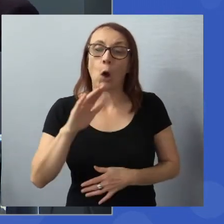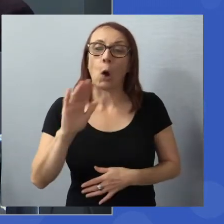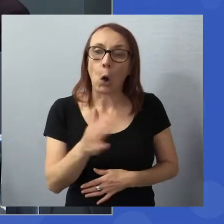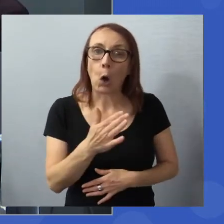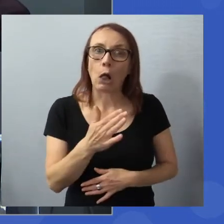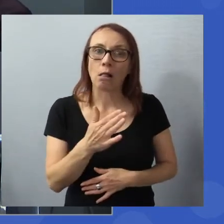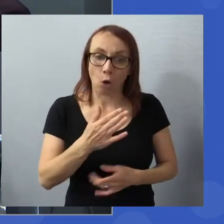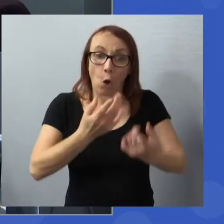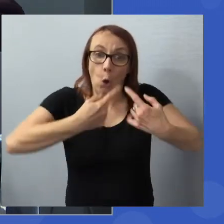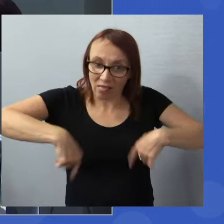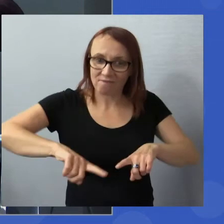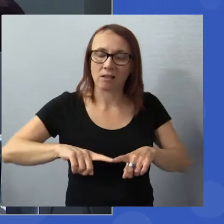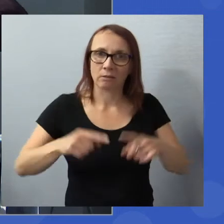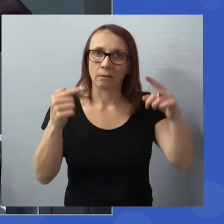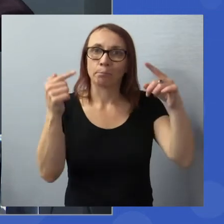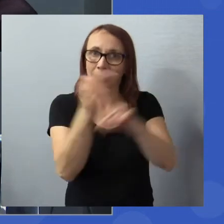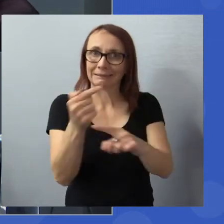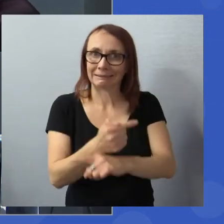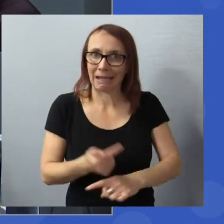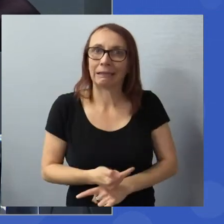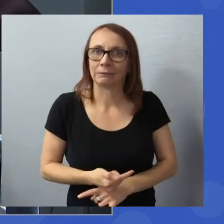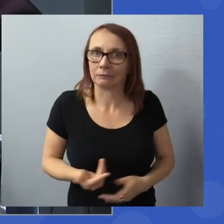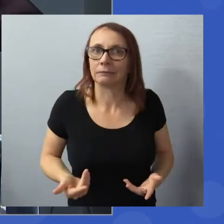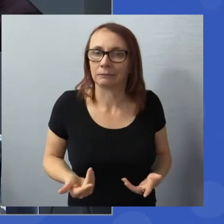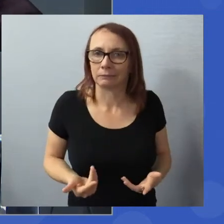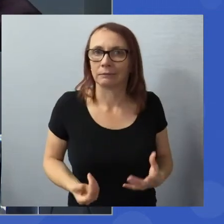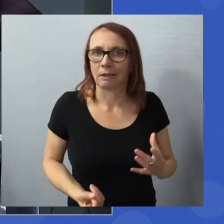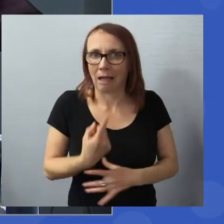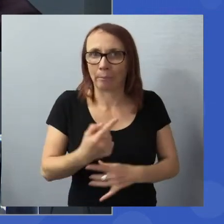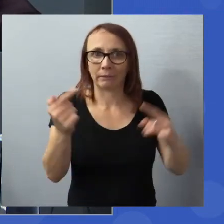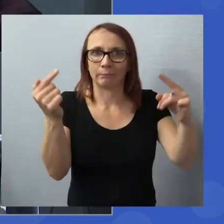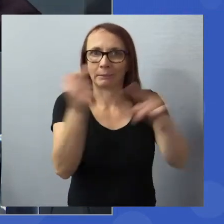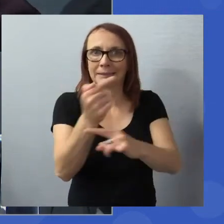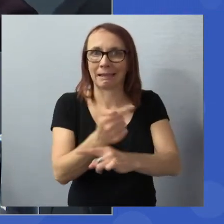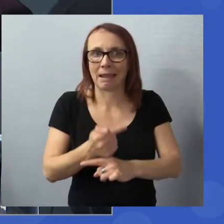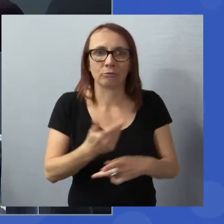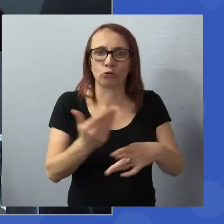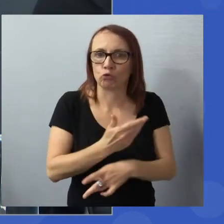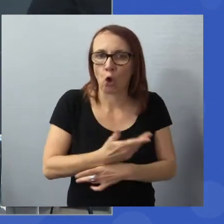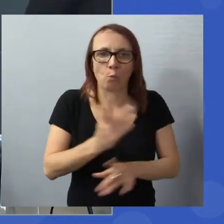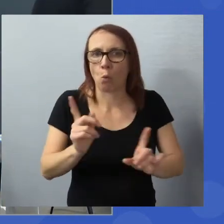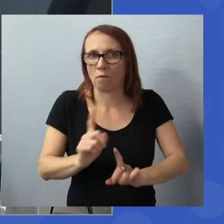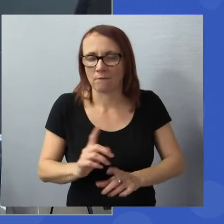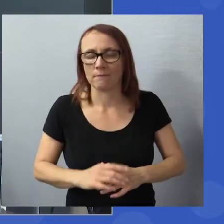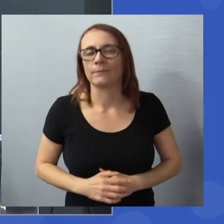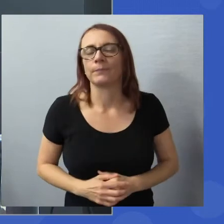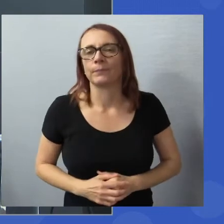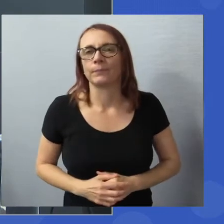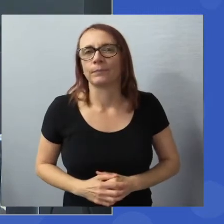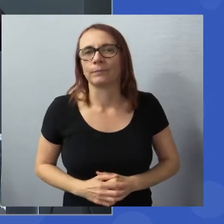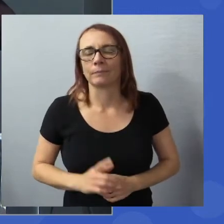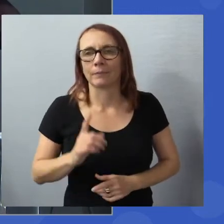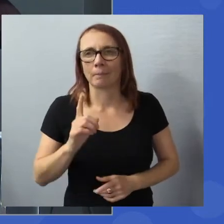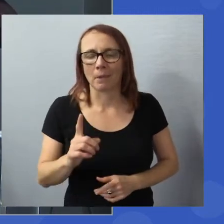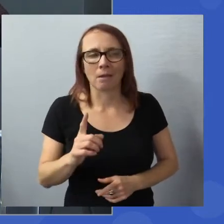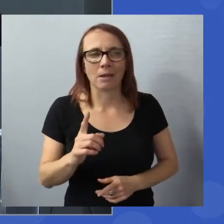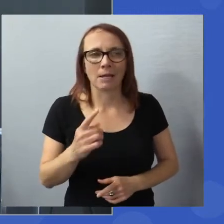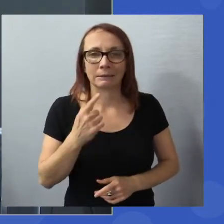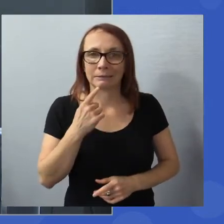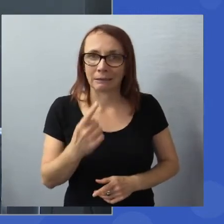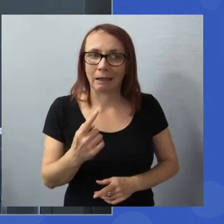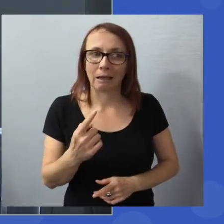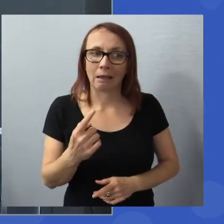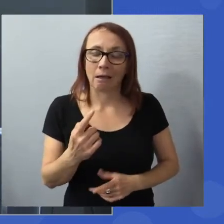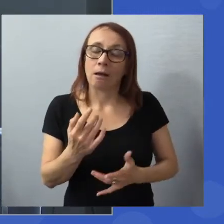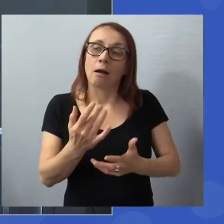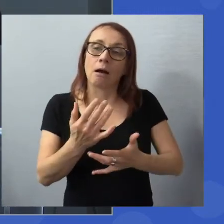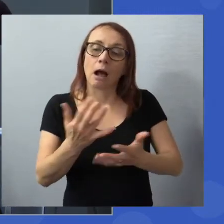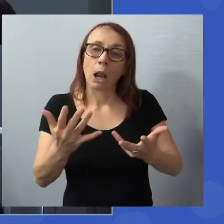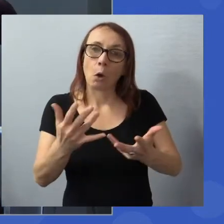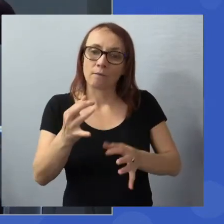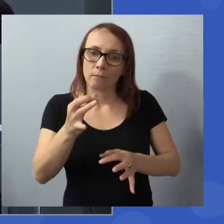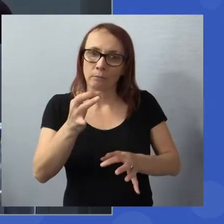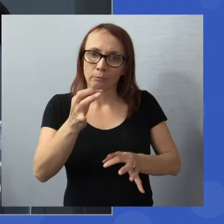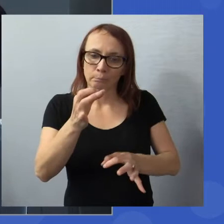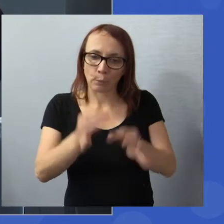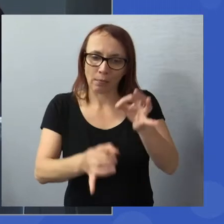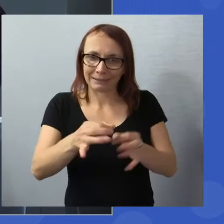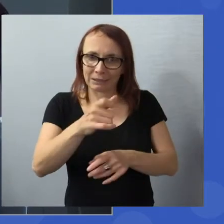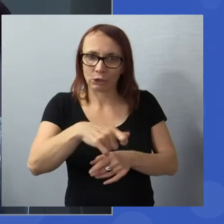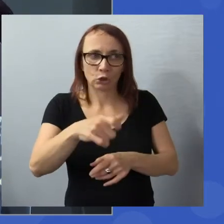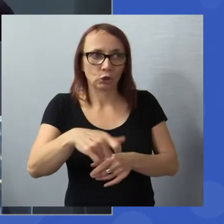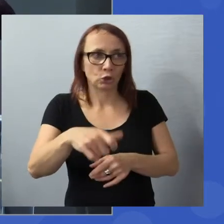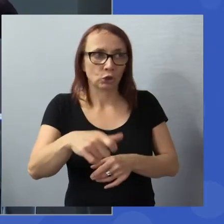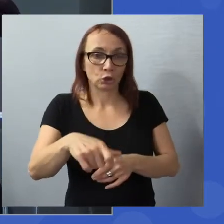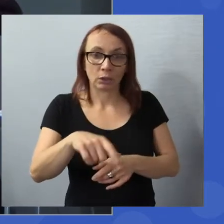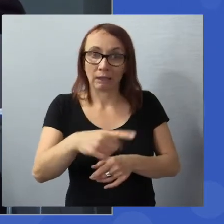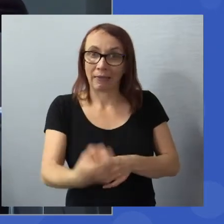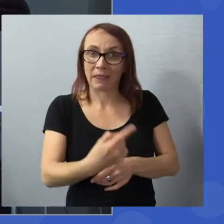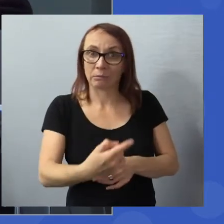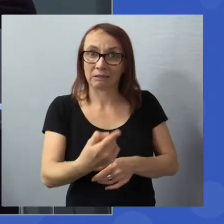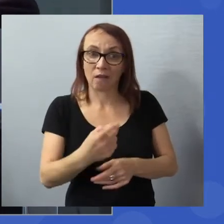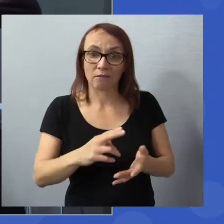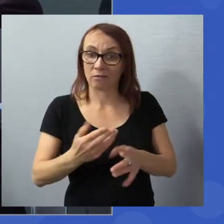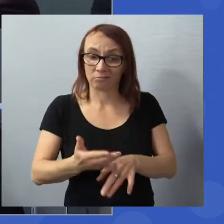so there are genuine people who meet receipts and they have high-yield